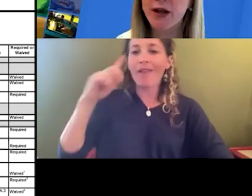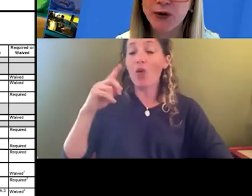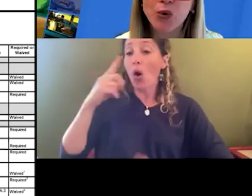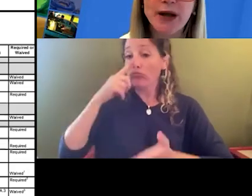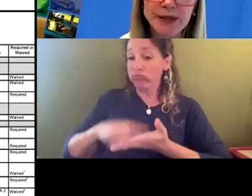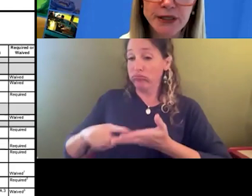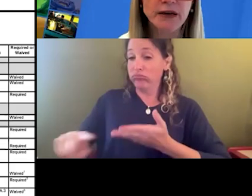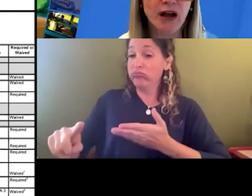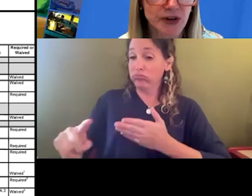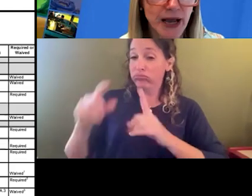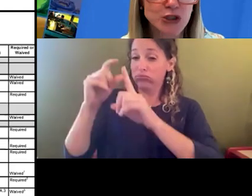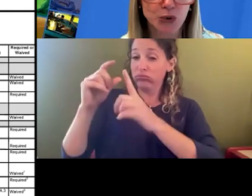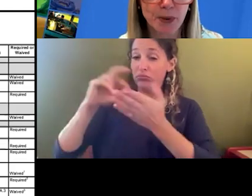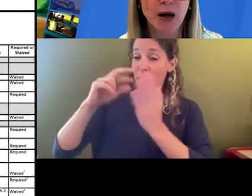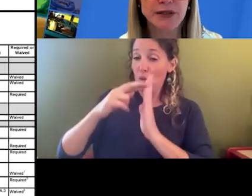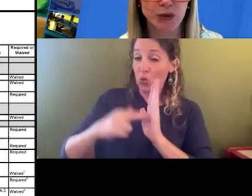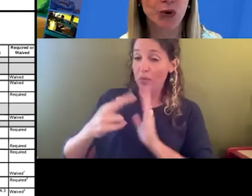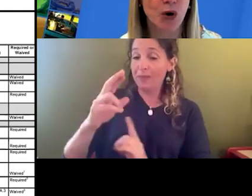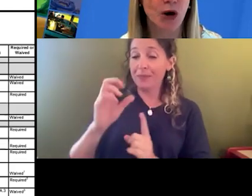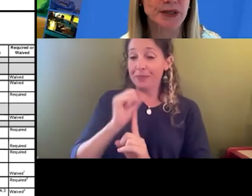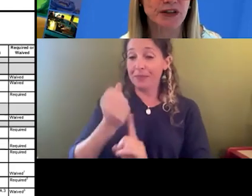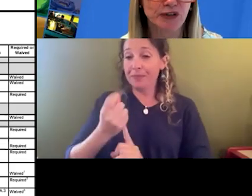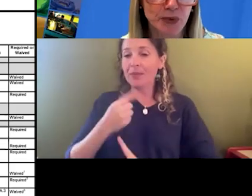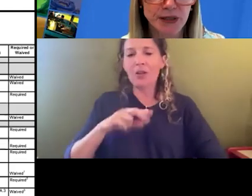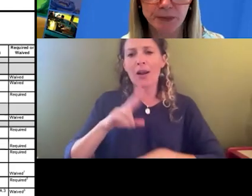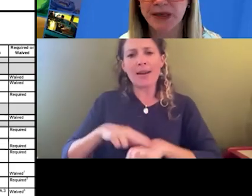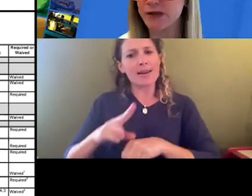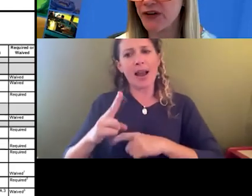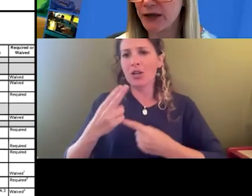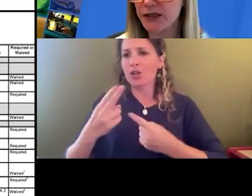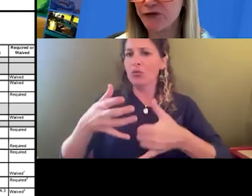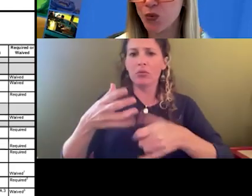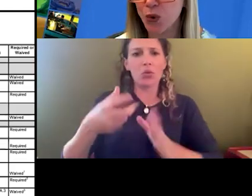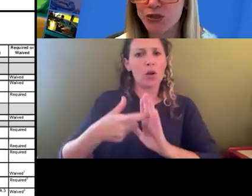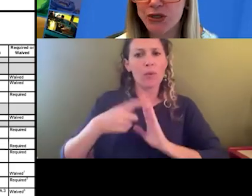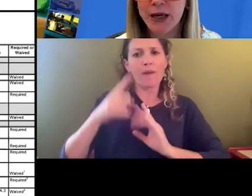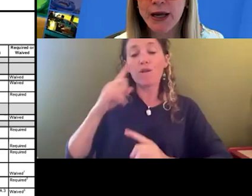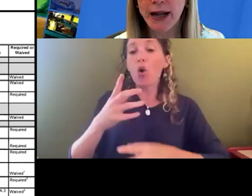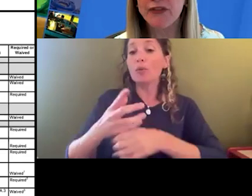there were a set of national policy requirements for recipients of NSF Awards and